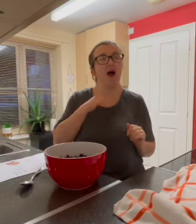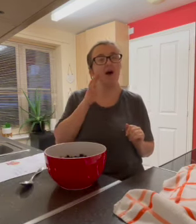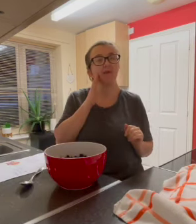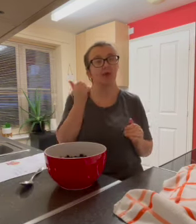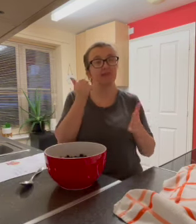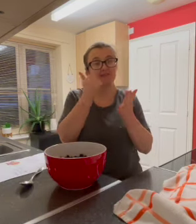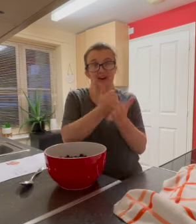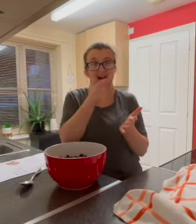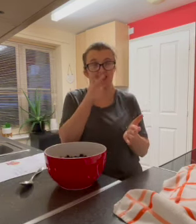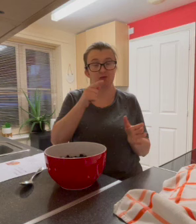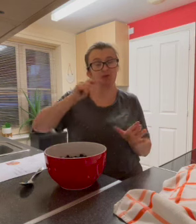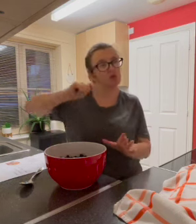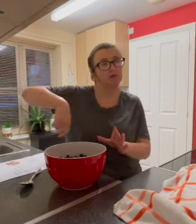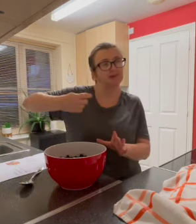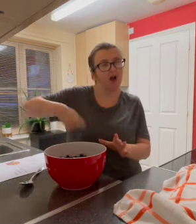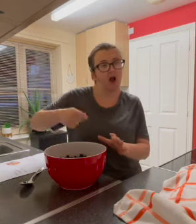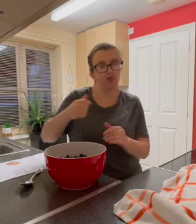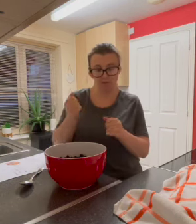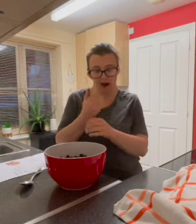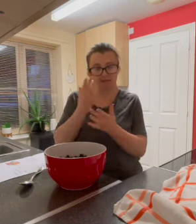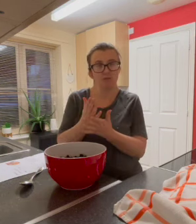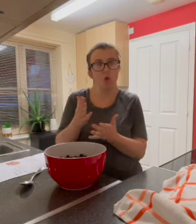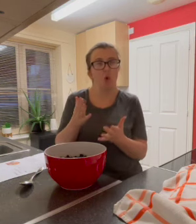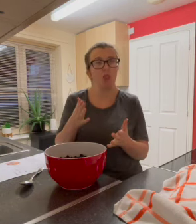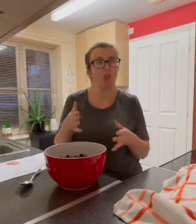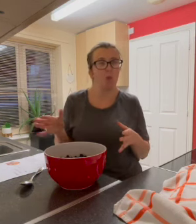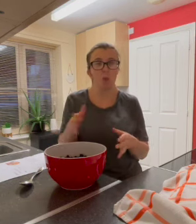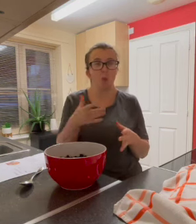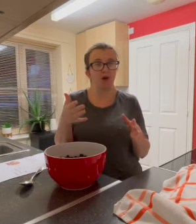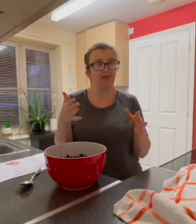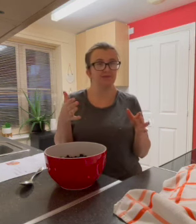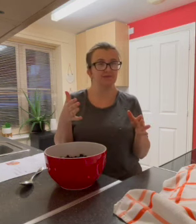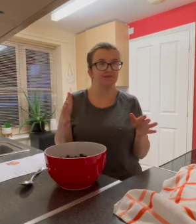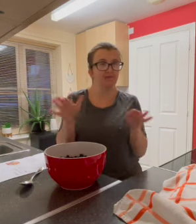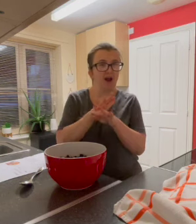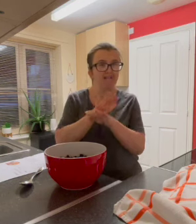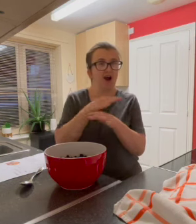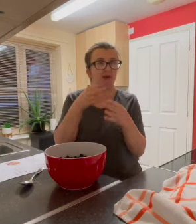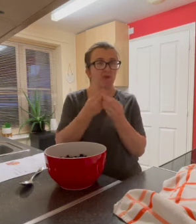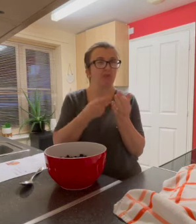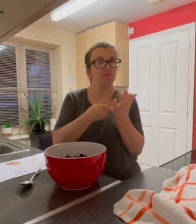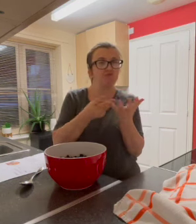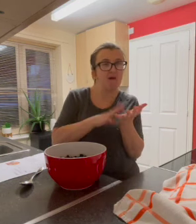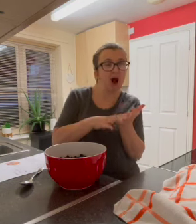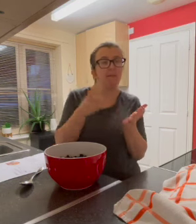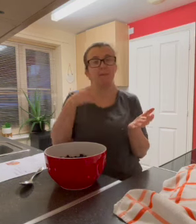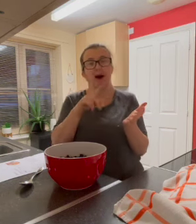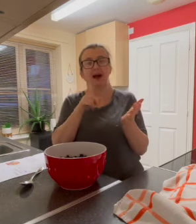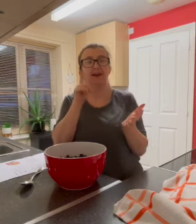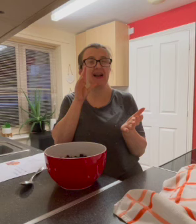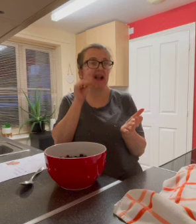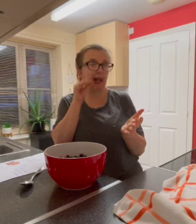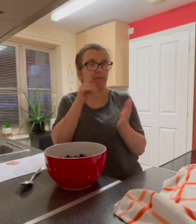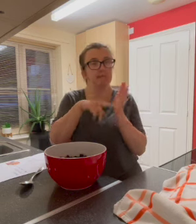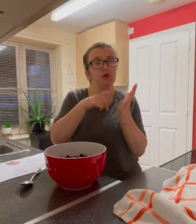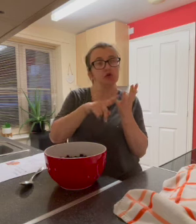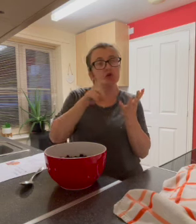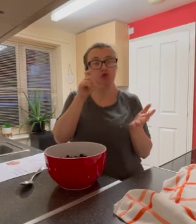I would advice you to make sure all dry fruit are well cover with dark rum and Lemon